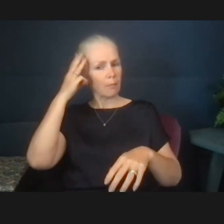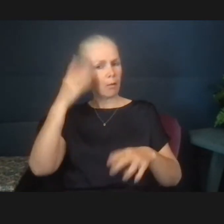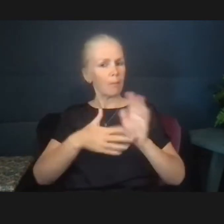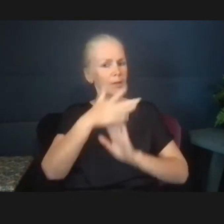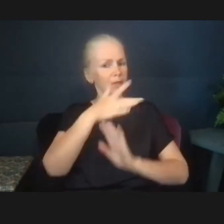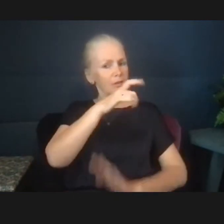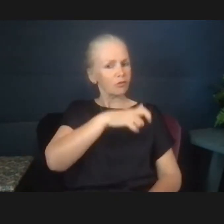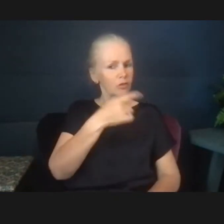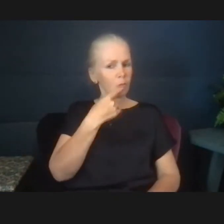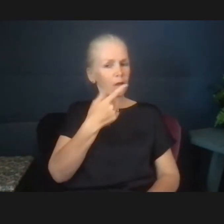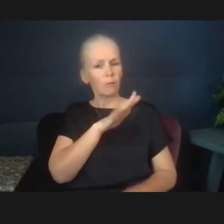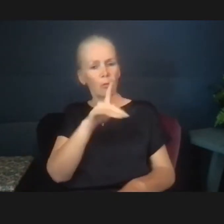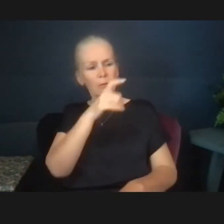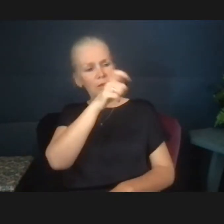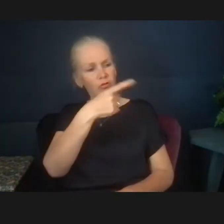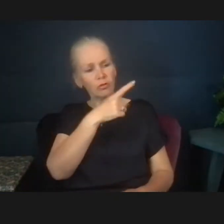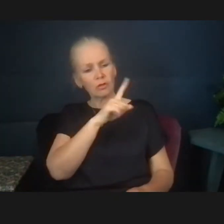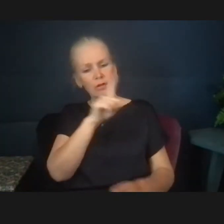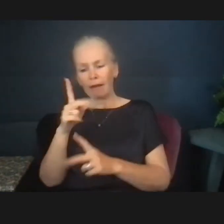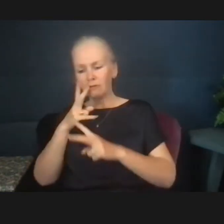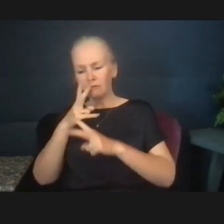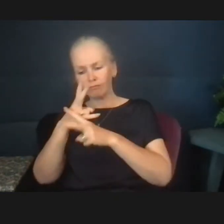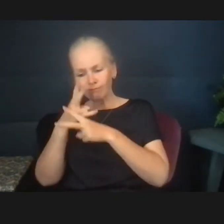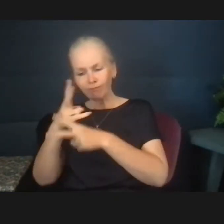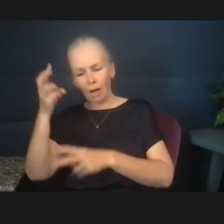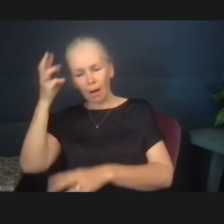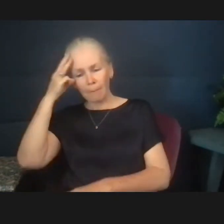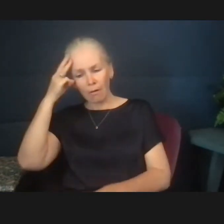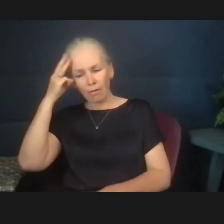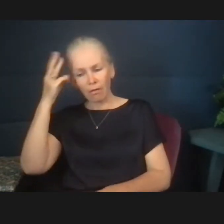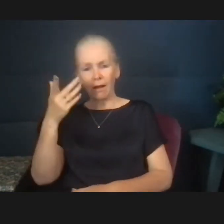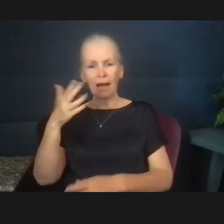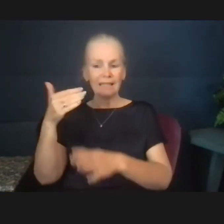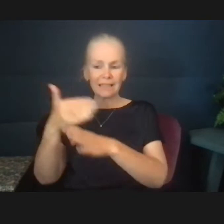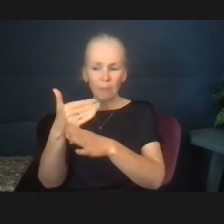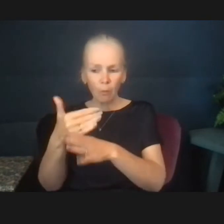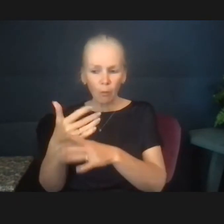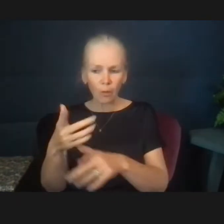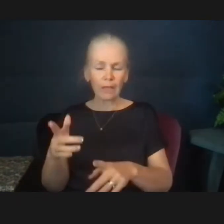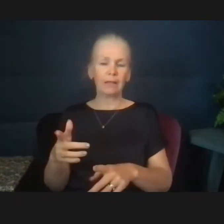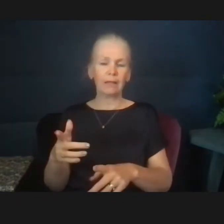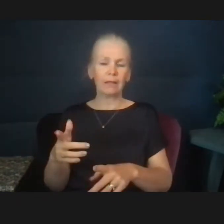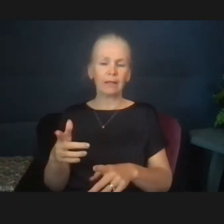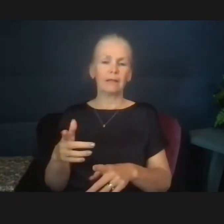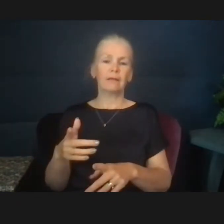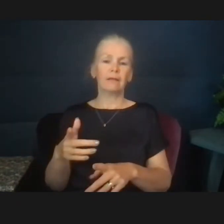when I'm not being a student I'm being an employee and there's very little time for anything else.